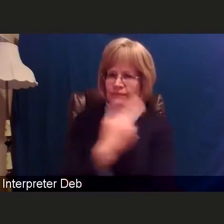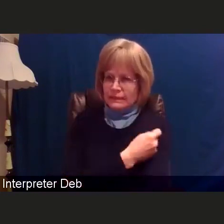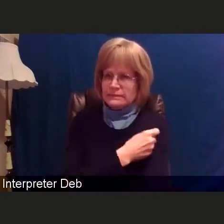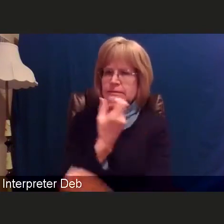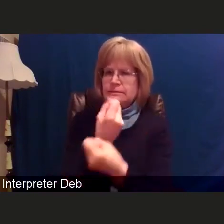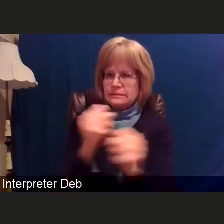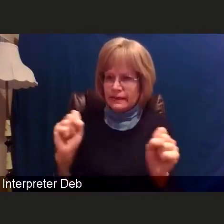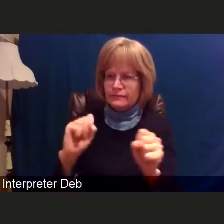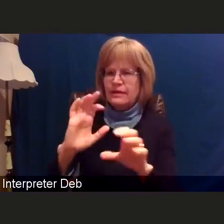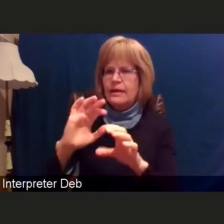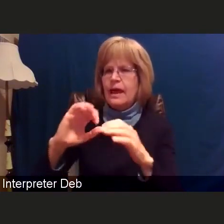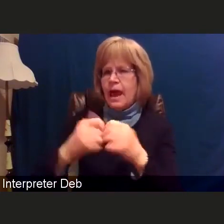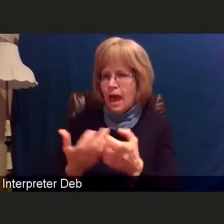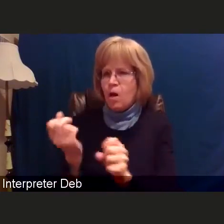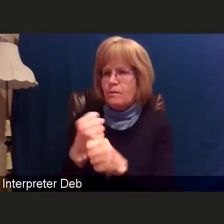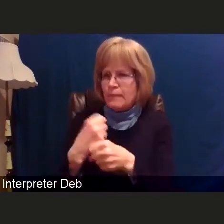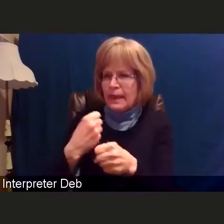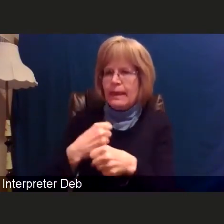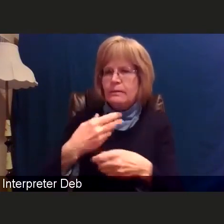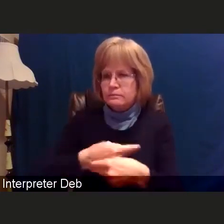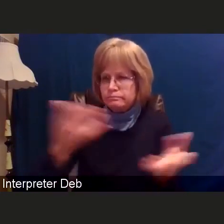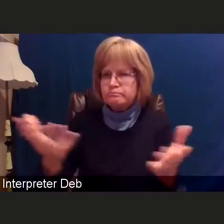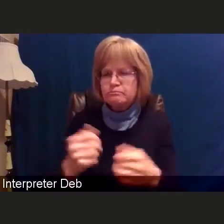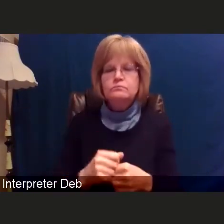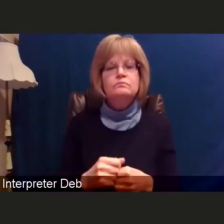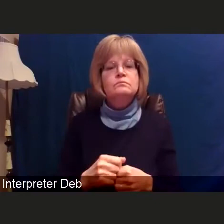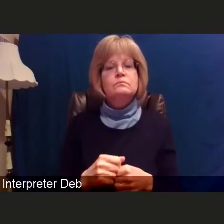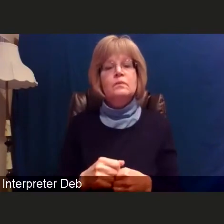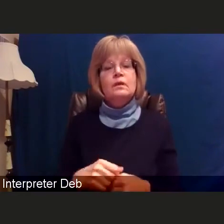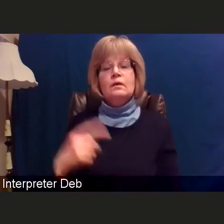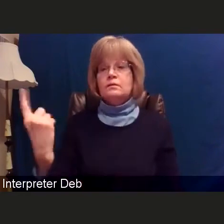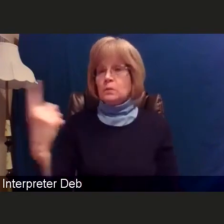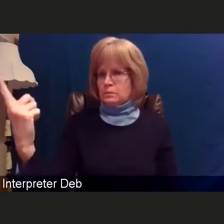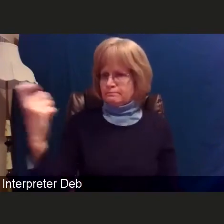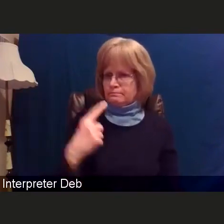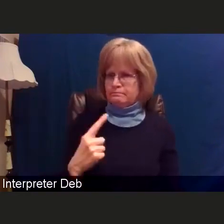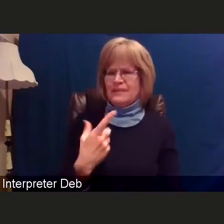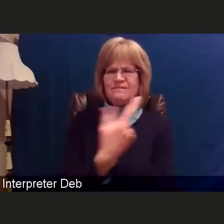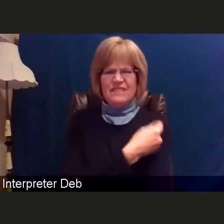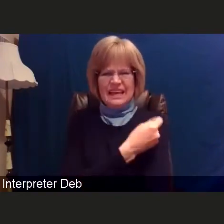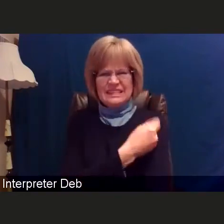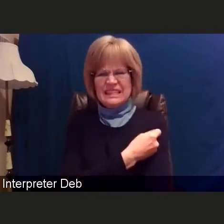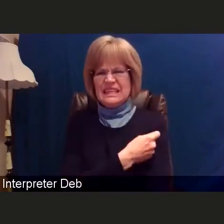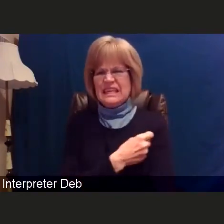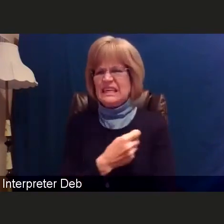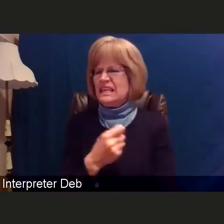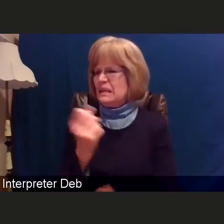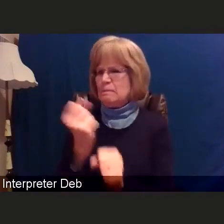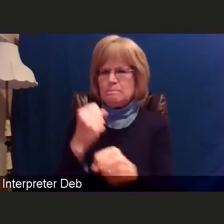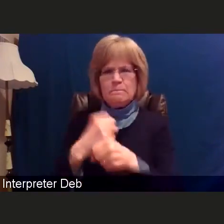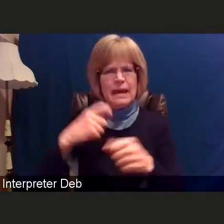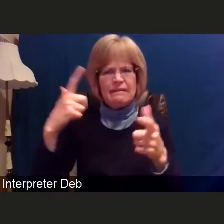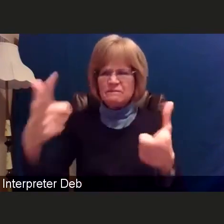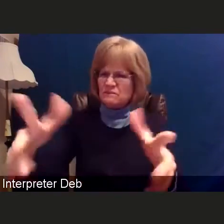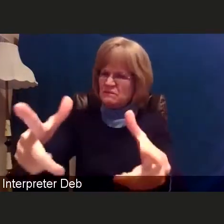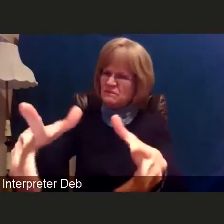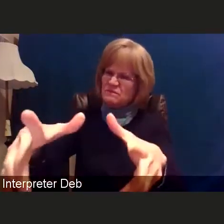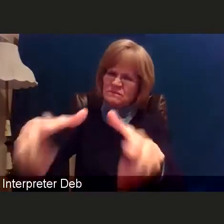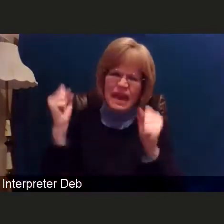So one of the, one of the side questions I get asked is this vaccine came out so quickly, I mean, there's no way that this can be safe.